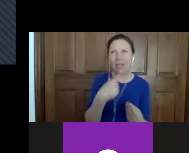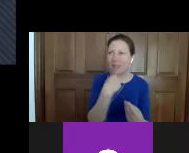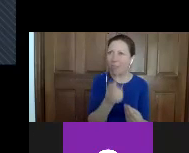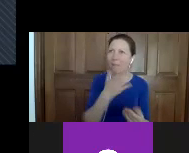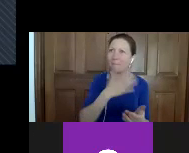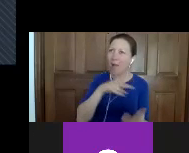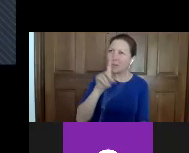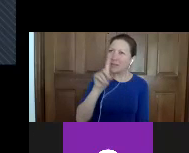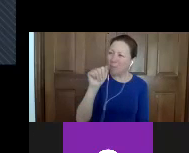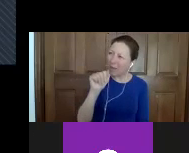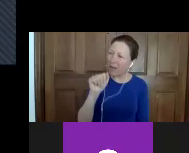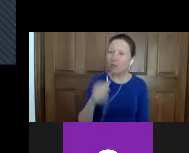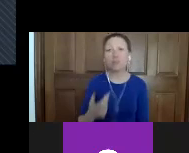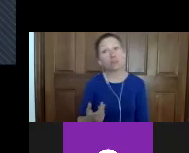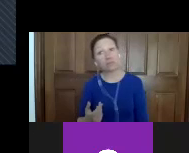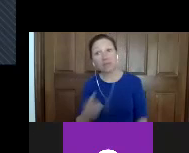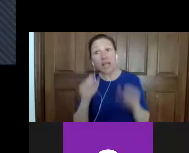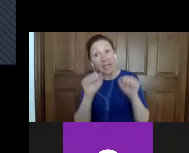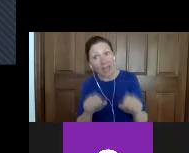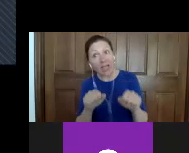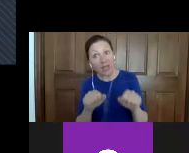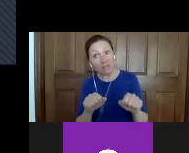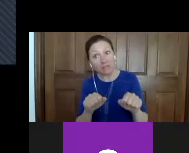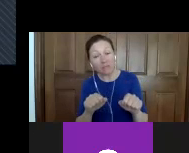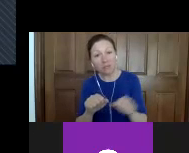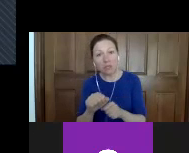can, as I mentioned first of all with federal contractors, they're actively trying to hire